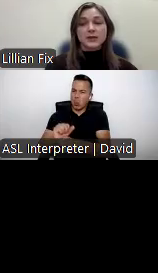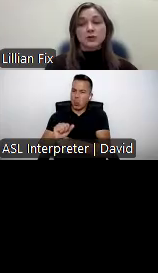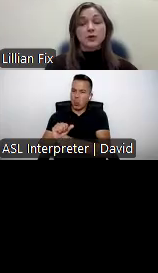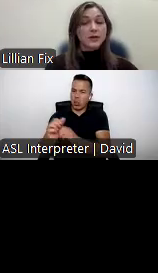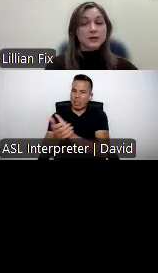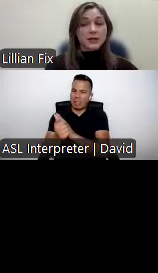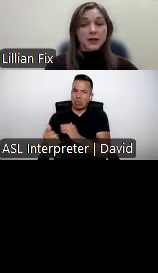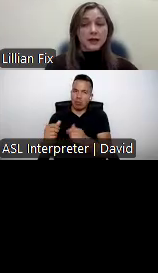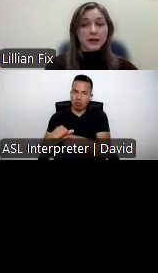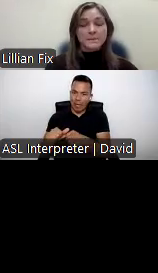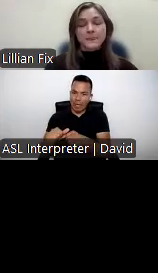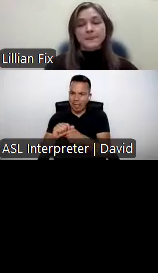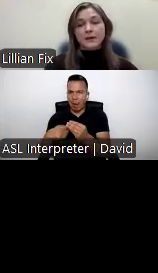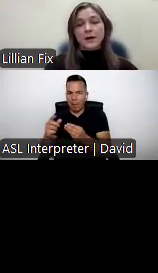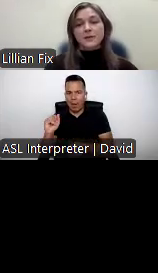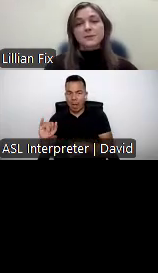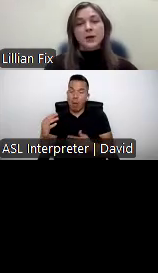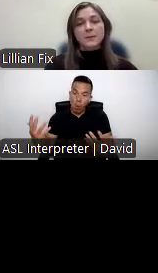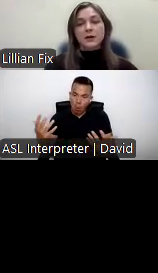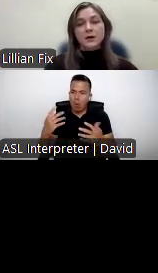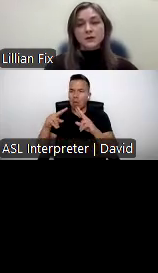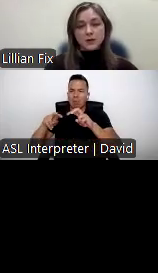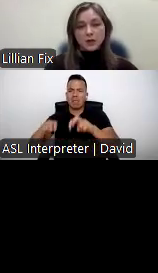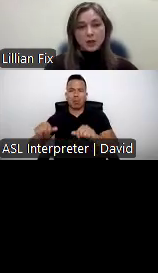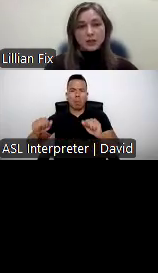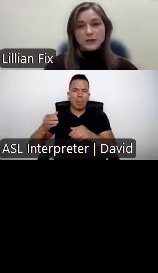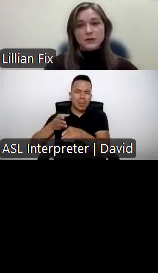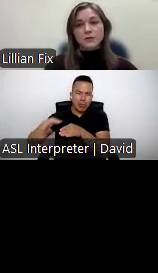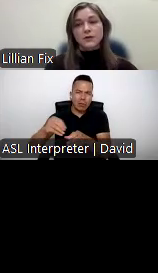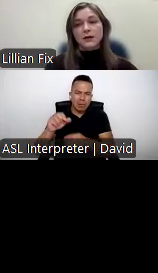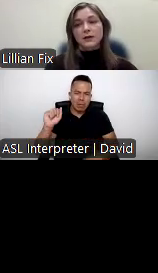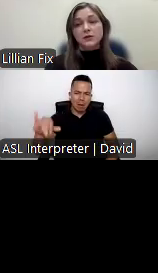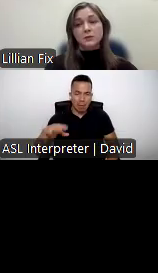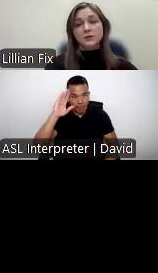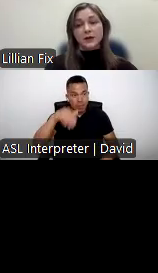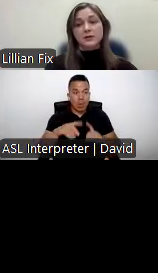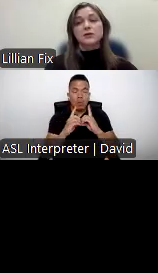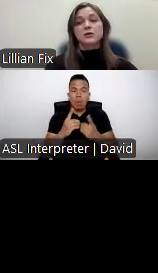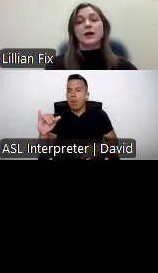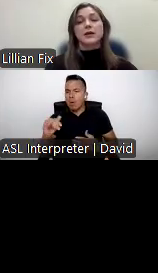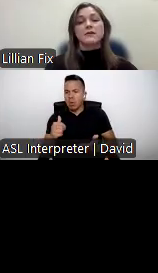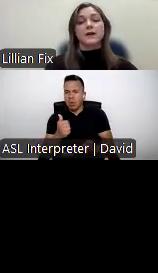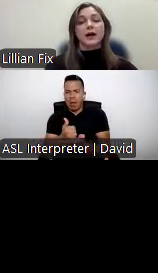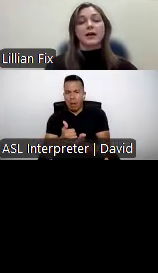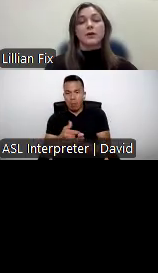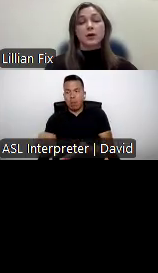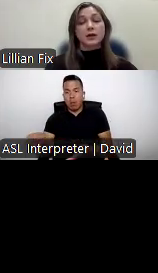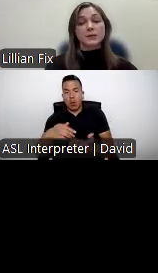about potential careers in AI. The Department also encourages youth service providers to identify